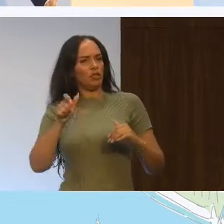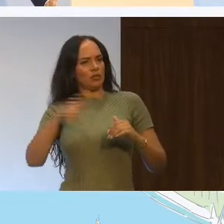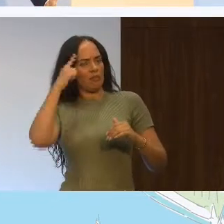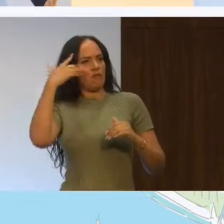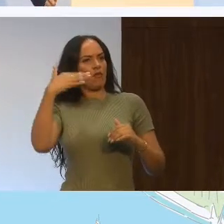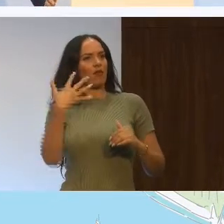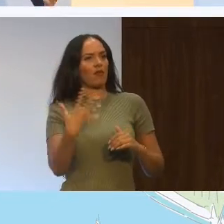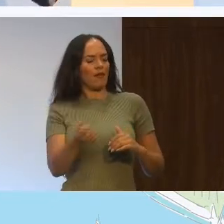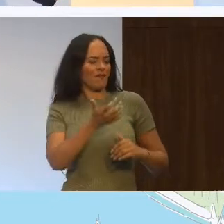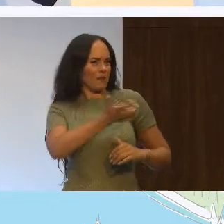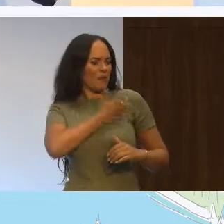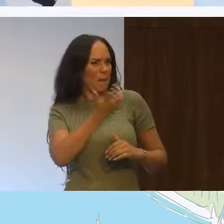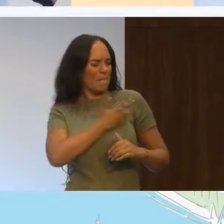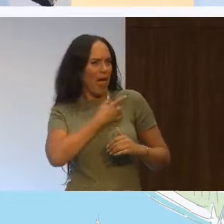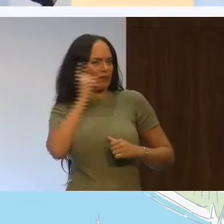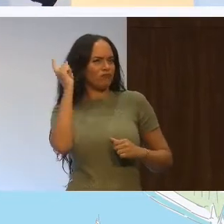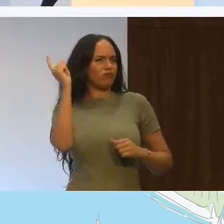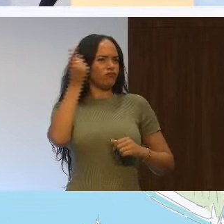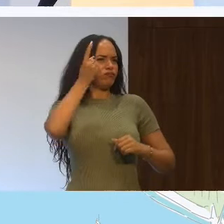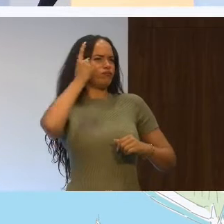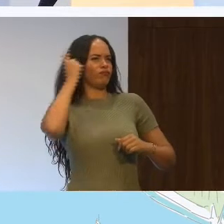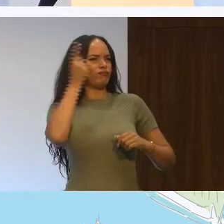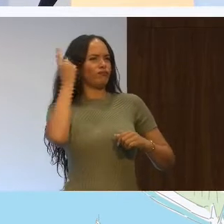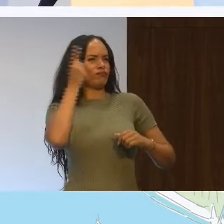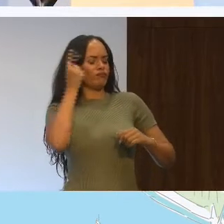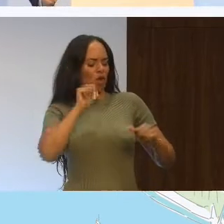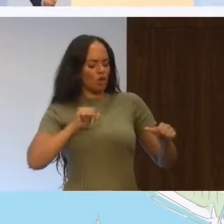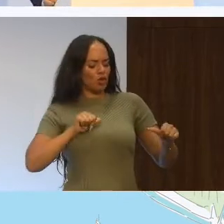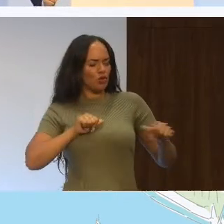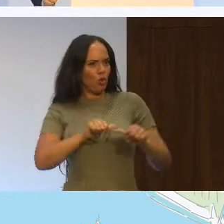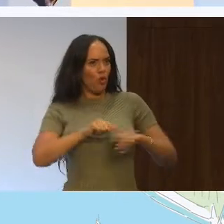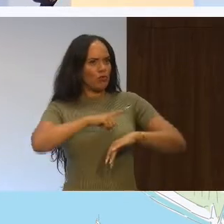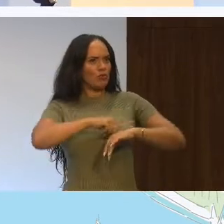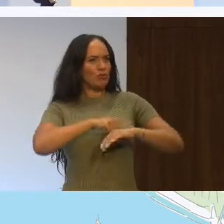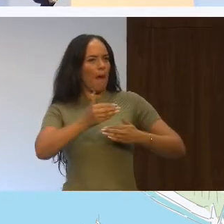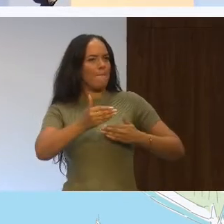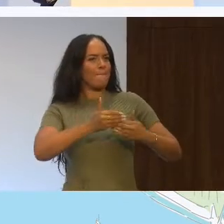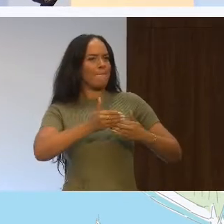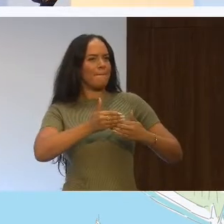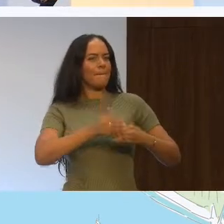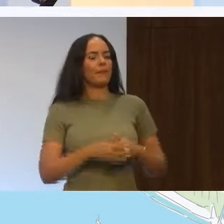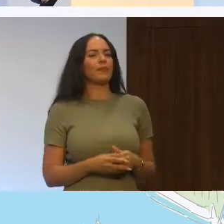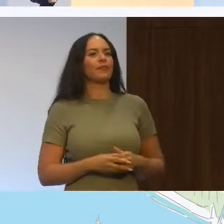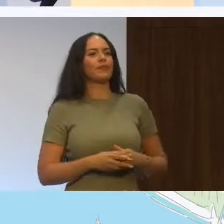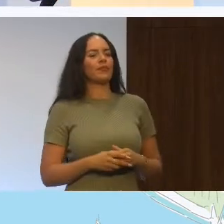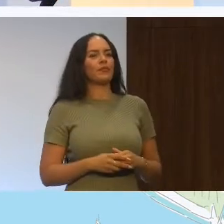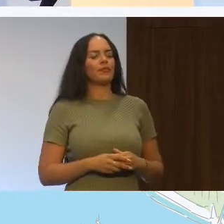and that these dizzy spells are not long lasting. They are actually very short and they are indistinguishable from